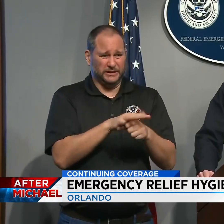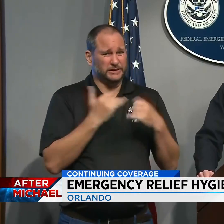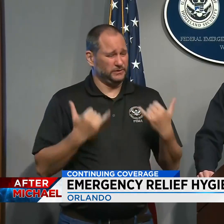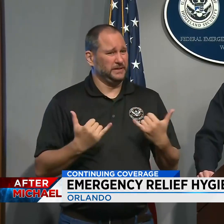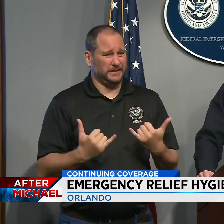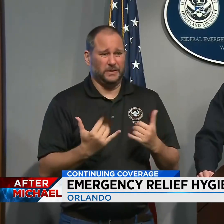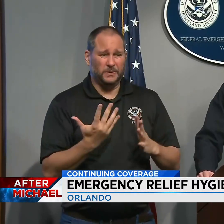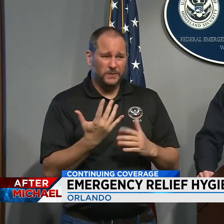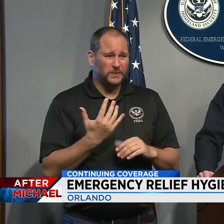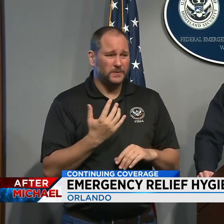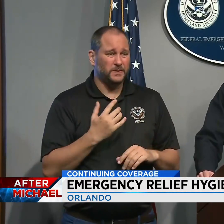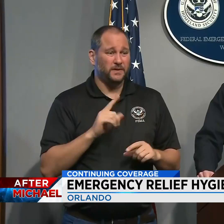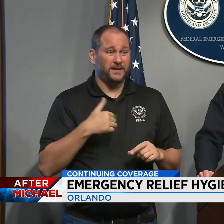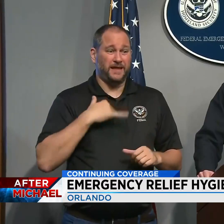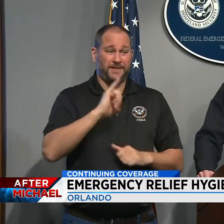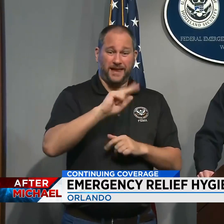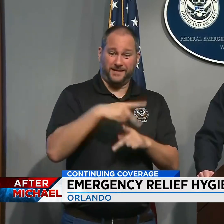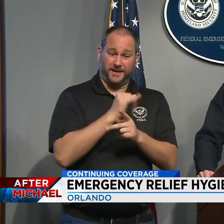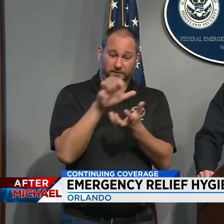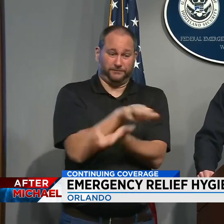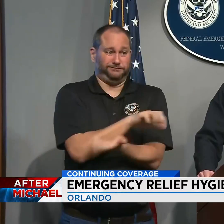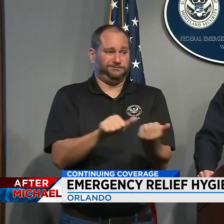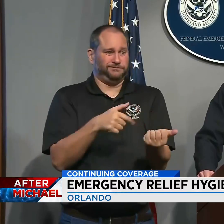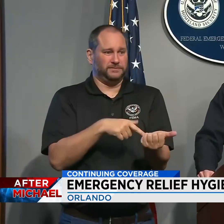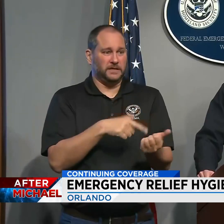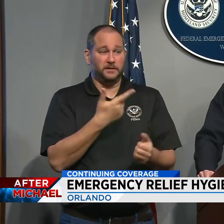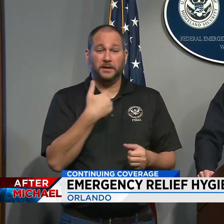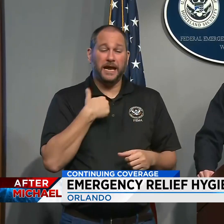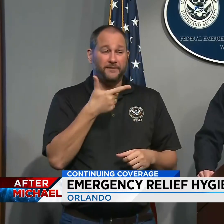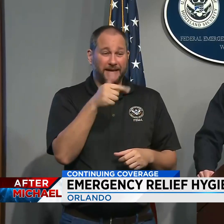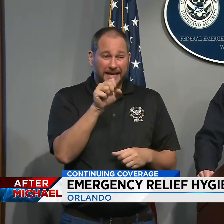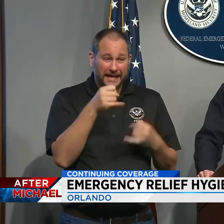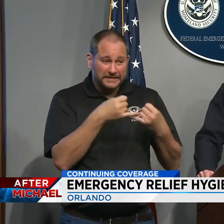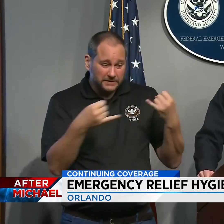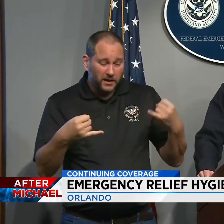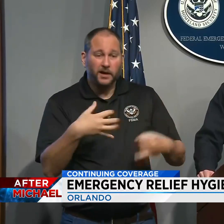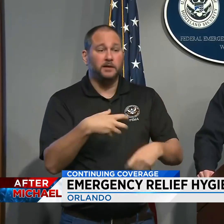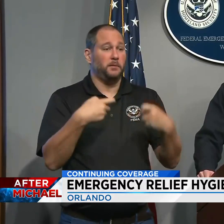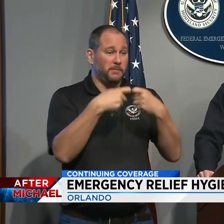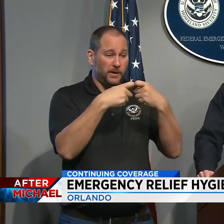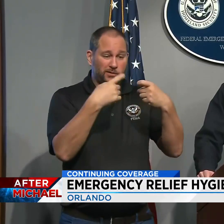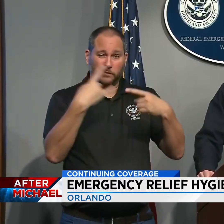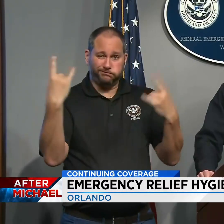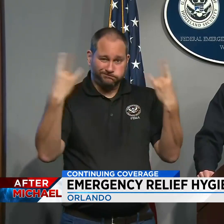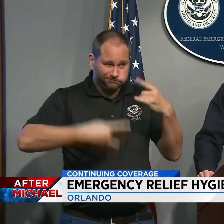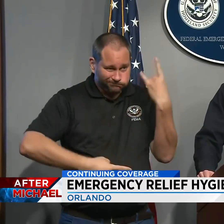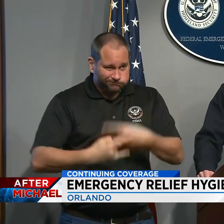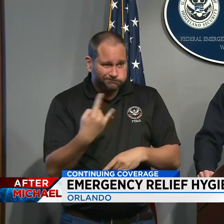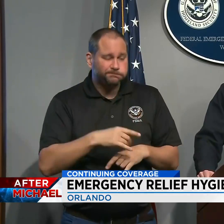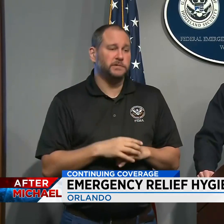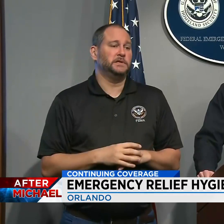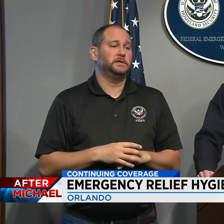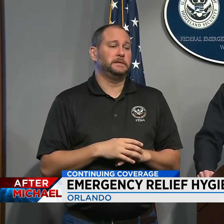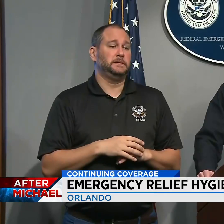HURRICANE MICHAEL. FEMA SAYS IT’S NOT THE TIME RIGHT NOW. FEMA SAYS IT’S NOT THE TIME RIGHT NOW. >> THERE’S NO INFRASTRUCTURE TO RIGHT NOW. >> THERE’S NO INFRASTRUCTURE TO SUPPORT YOU AND IT’S A DANGEROUS THERE’S NO INFRASTRUCTURE TO SUPPORT YOU AND IT’S A DANGEROUS AREA TO GO BACK INTO. SUPPORT YOU AND IT’S A DANGEROUS AREA TO GO BACK INTO. WHEN YOU HAVE THIS TYPE OF